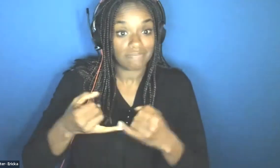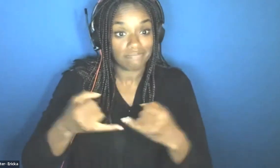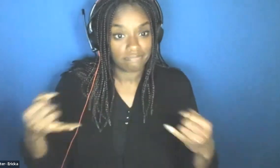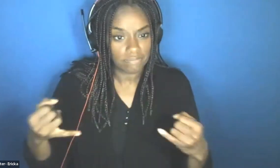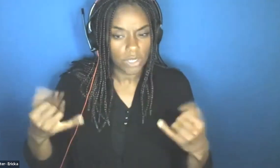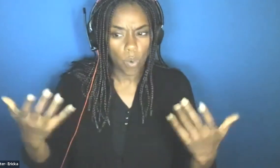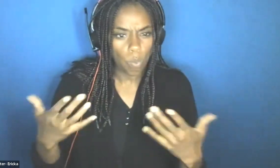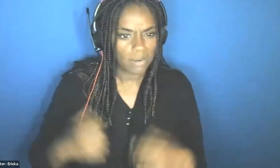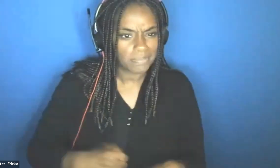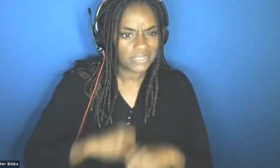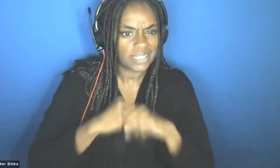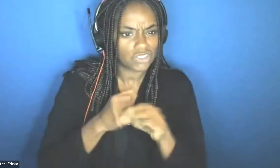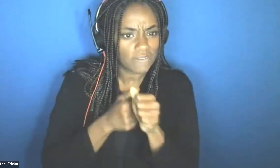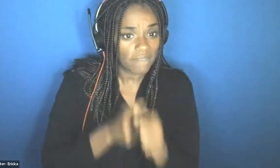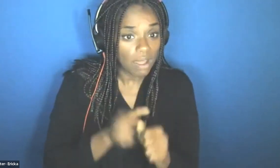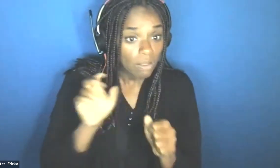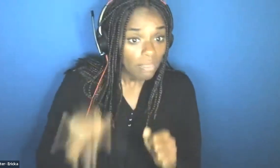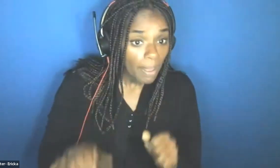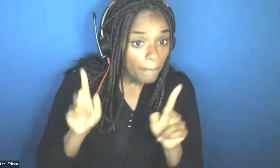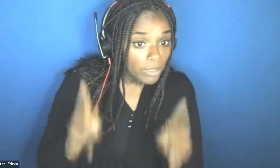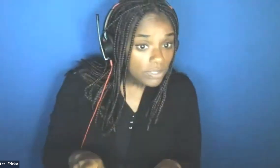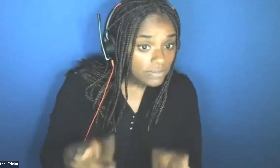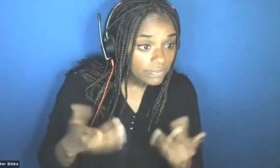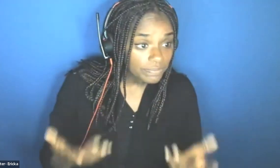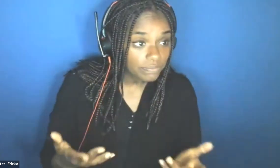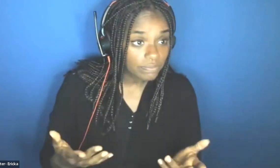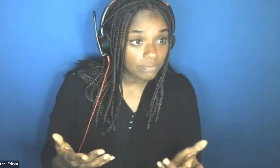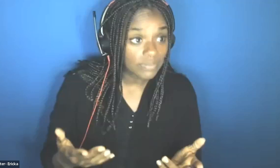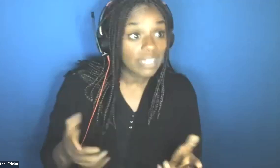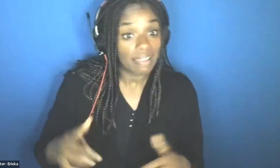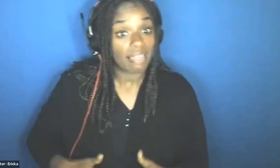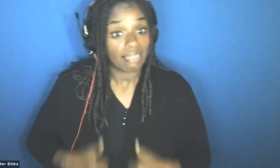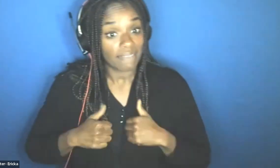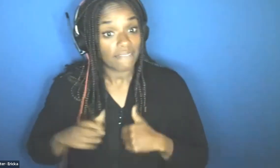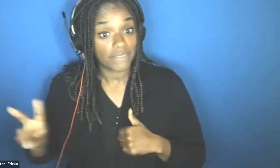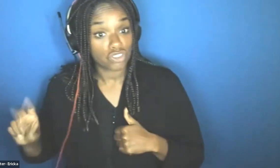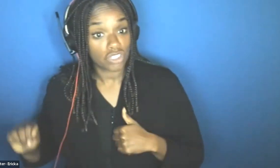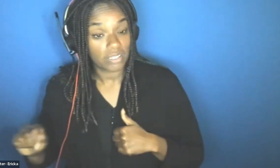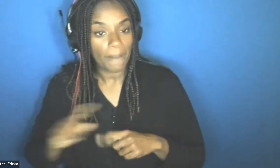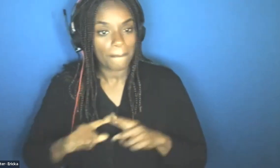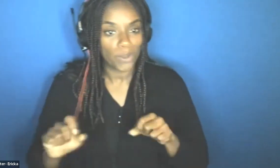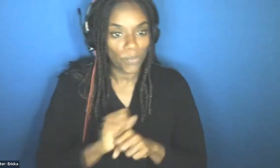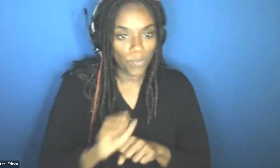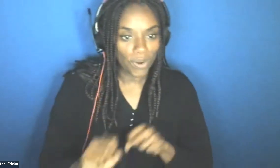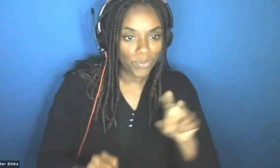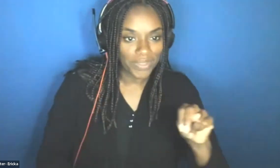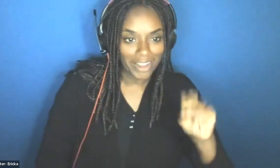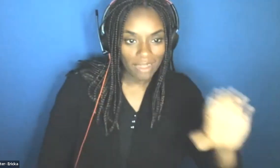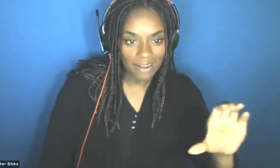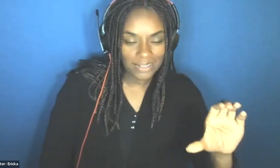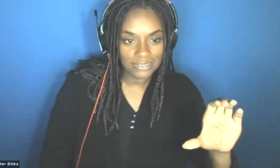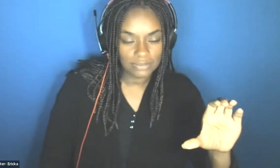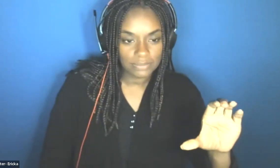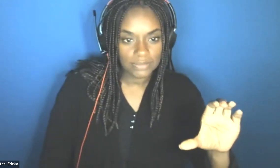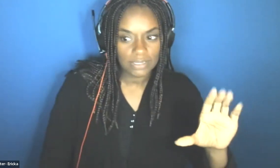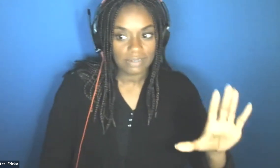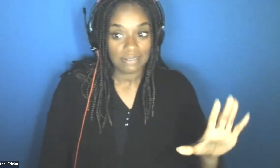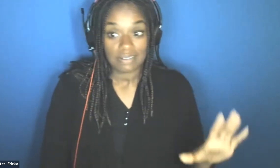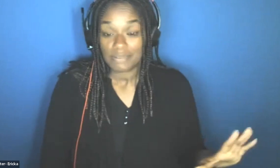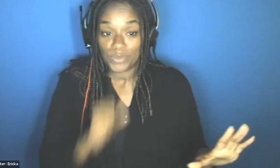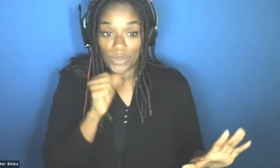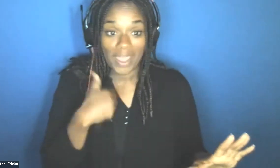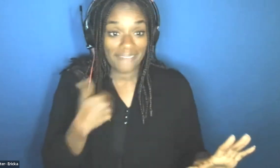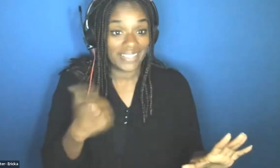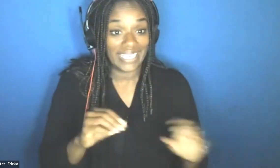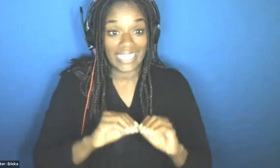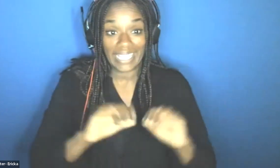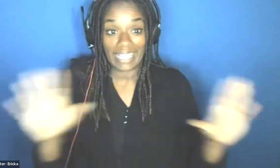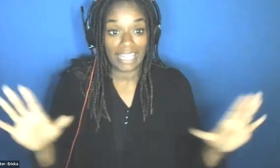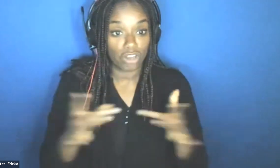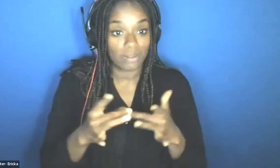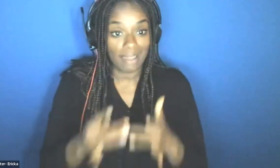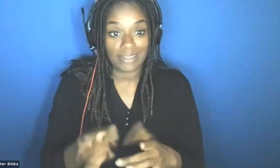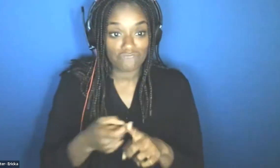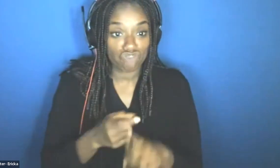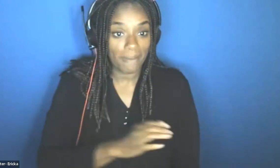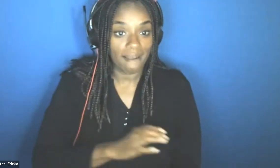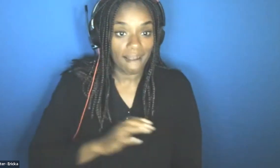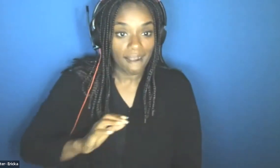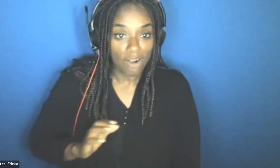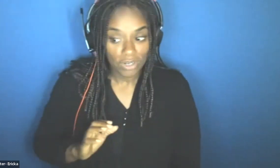So I was working in North Carolina last week, and somebody -- I did the same presentation, and somebody said, well, here's the issue, you know, cannabis is legal in Virginia, but people come over the state lines to work in North Carolina.